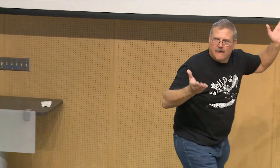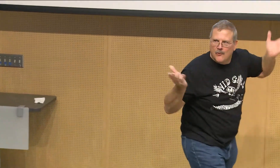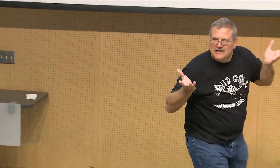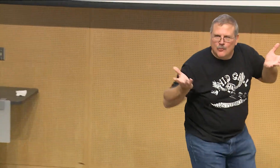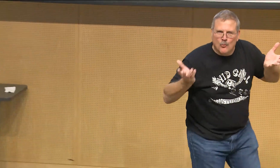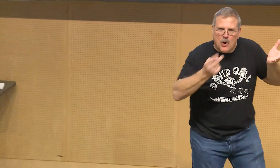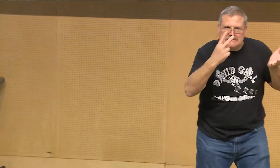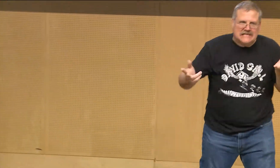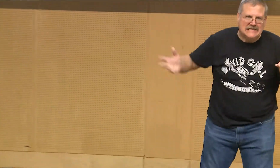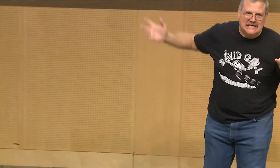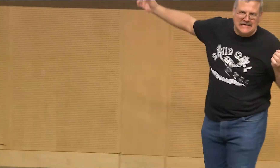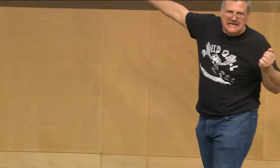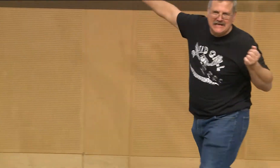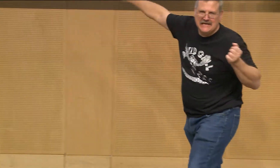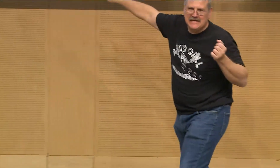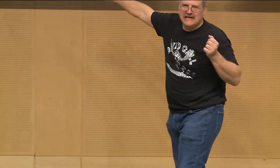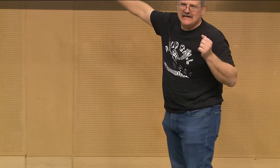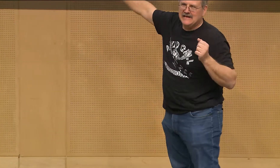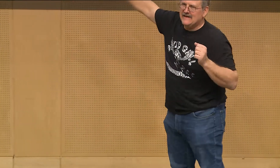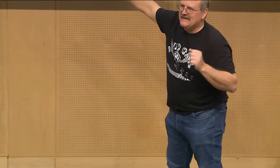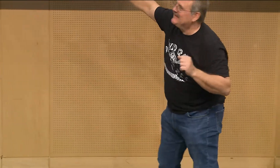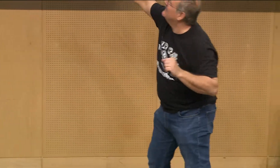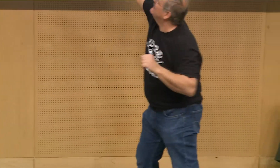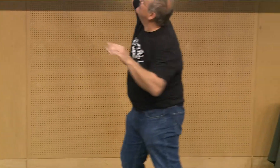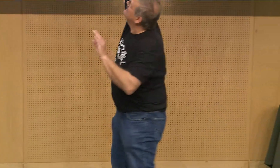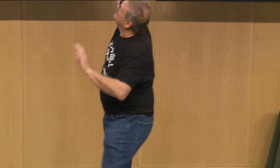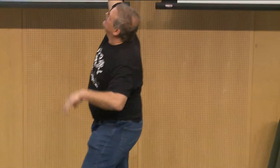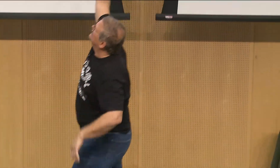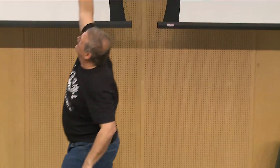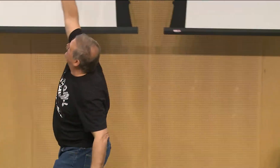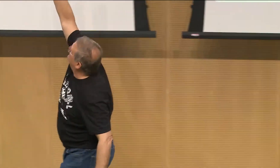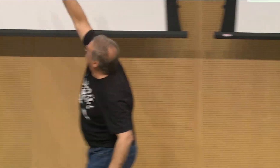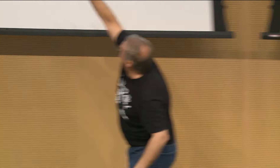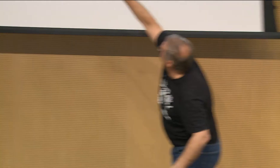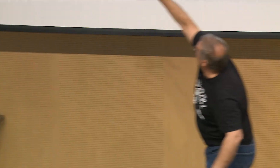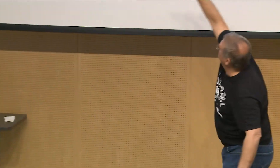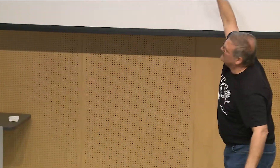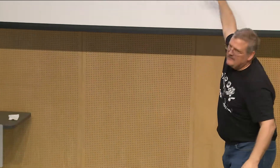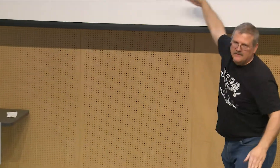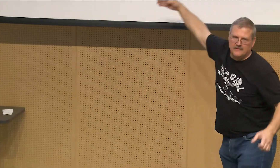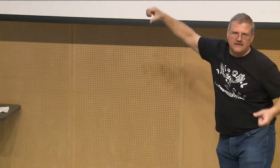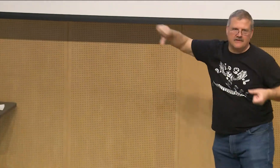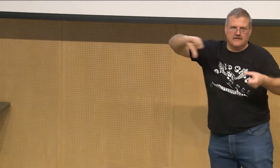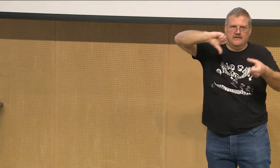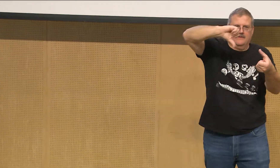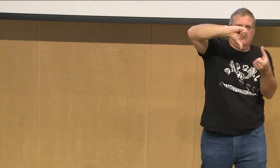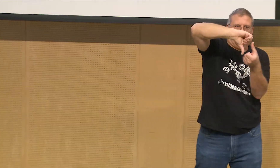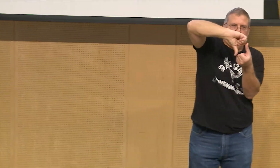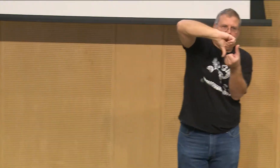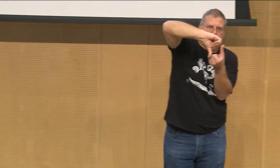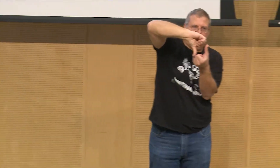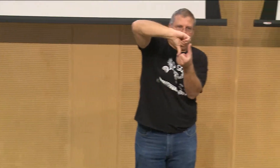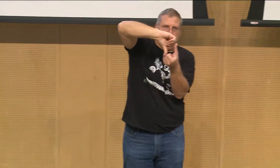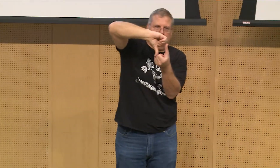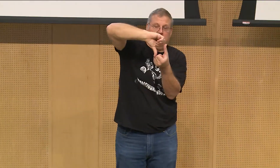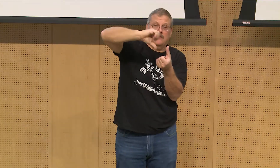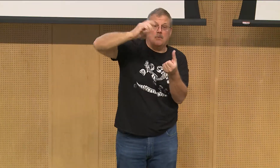Yeah, so this half of the circle is the black, and the other half is the white.